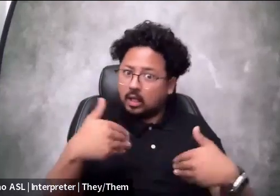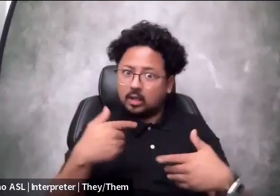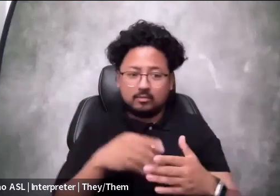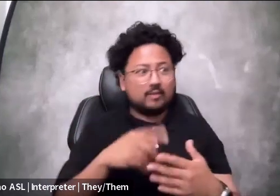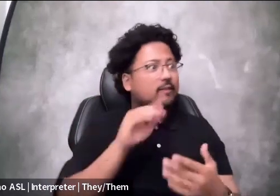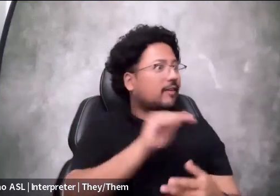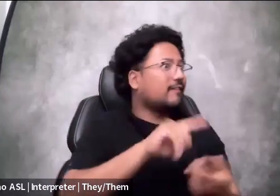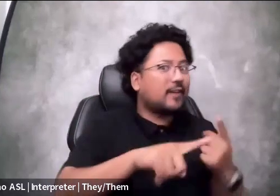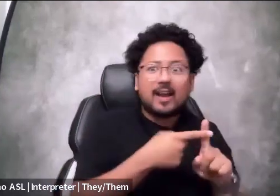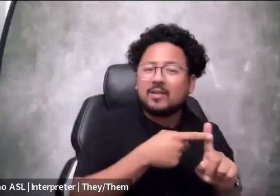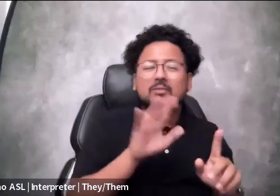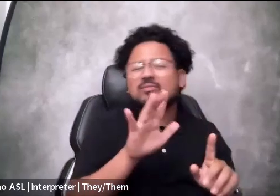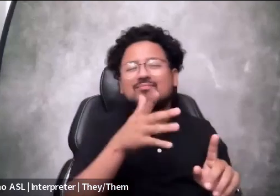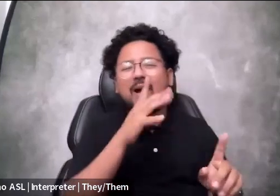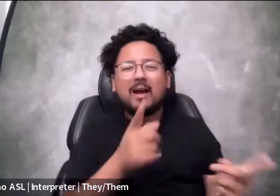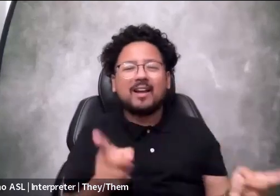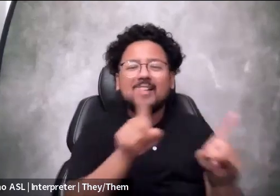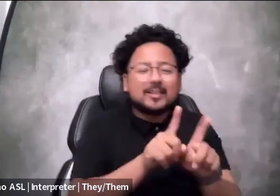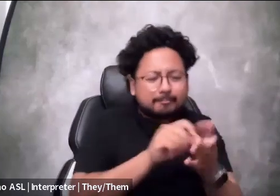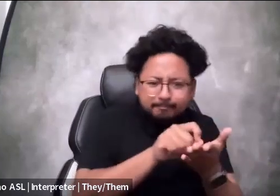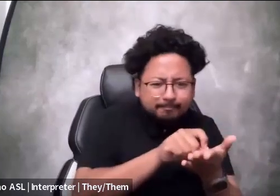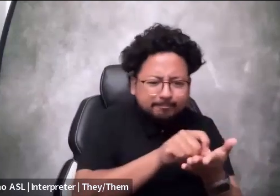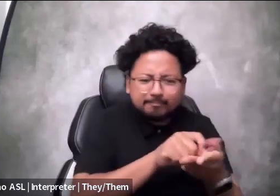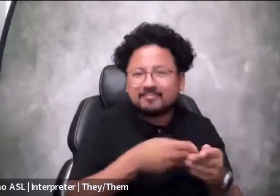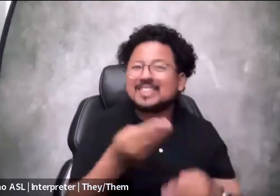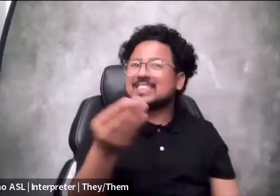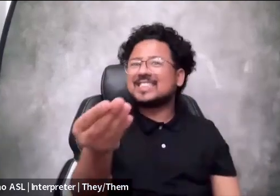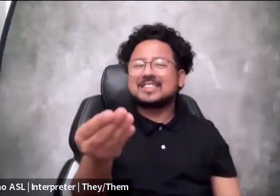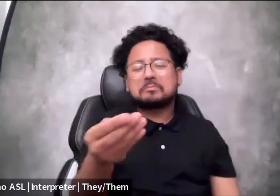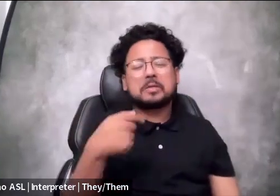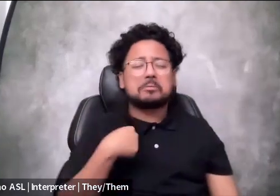they pulled their mom's business cards on the back, and so yeah, he carried around with me. It's adorable.